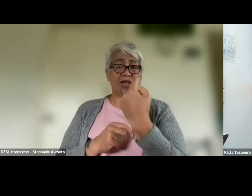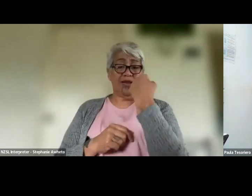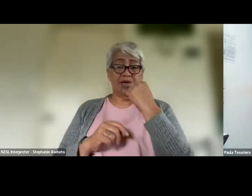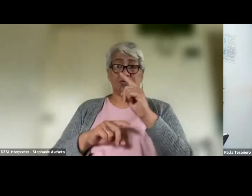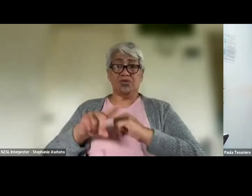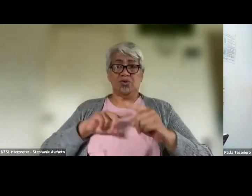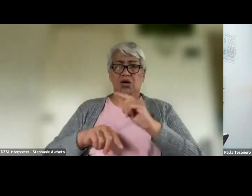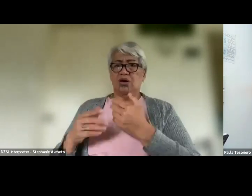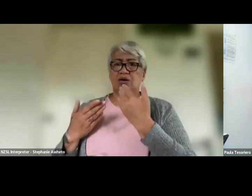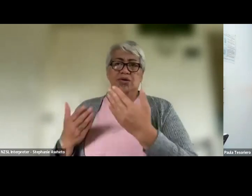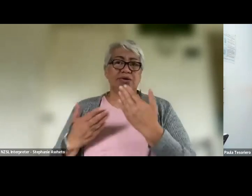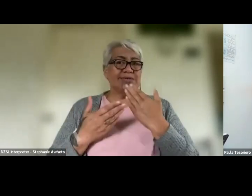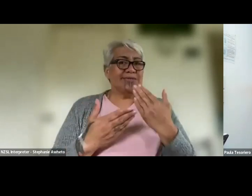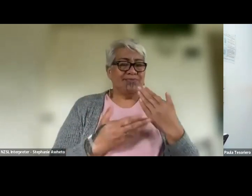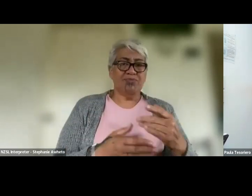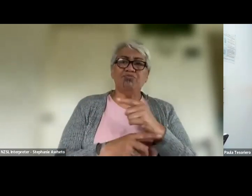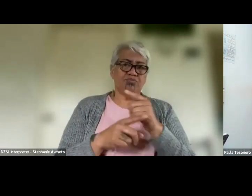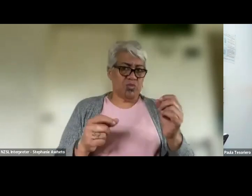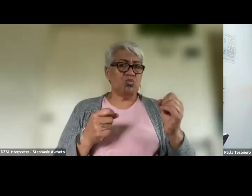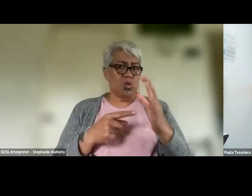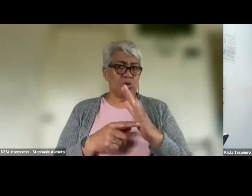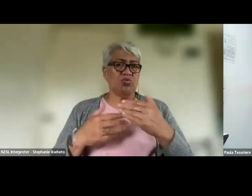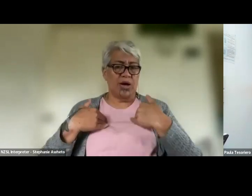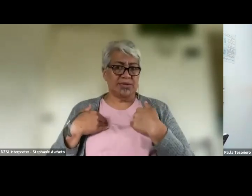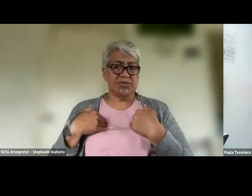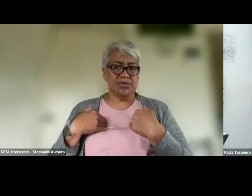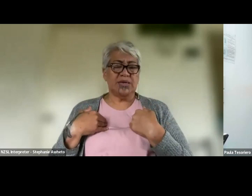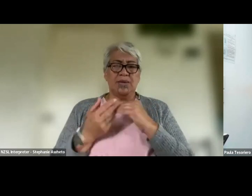those things matter and they help inform what we do here at Whaikaha